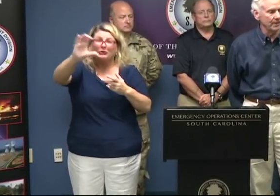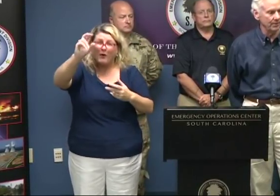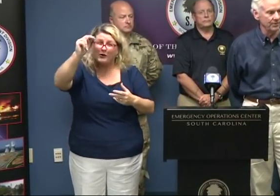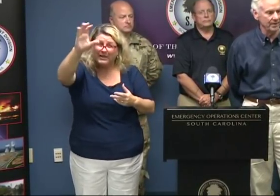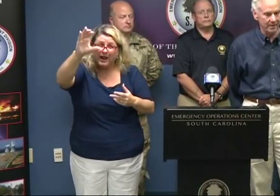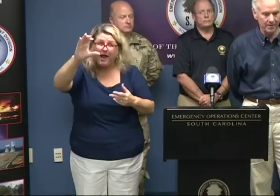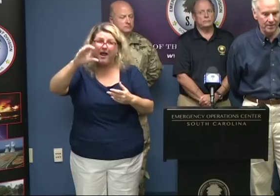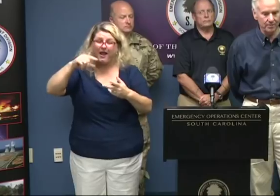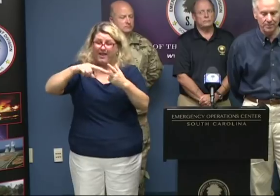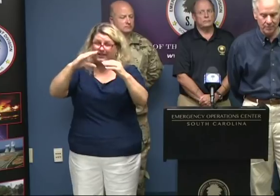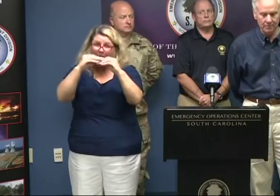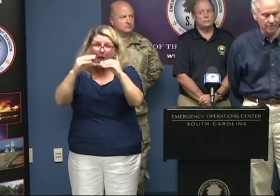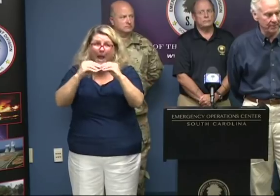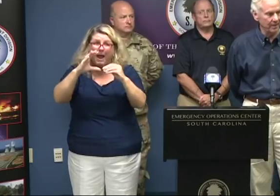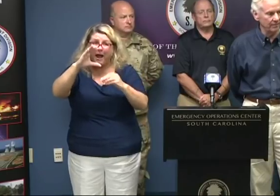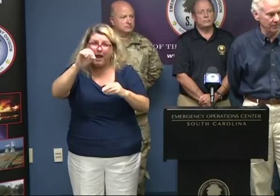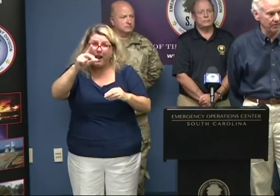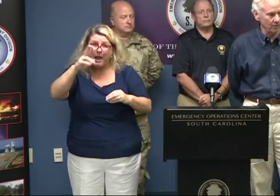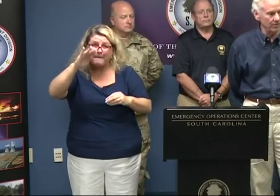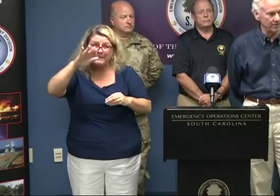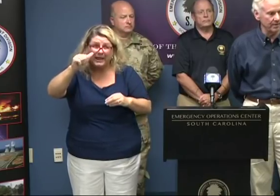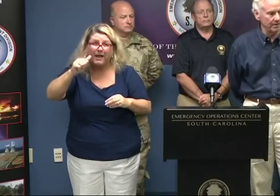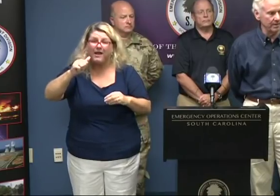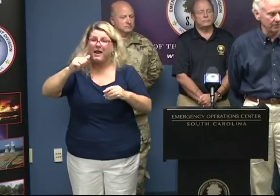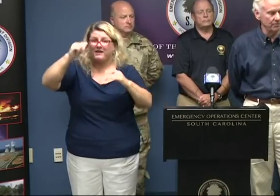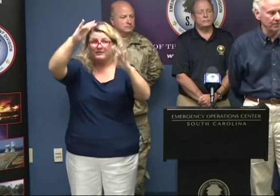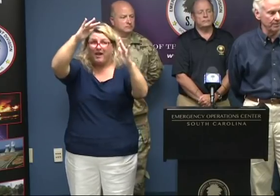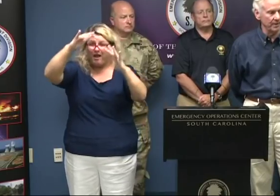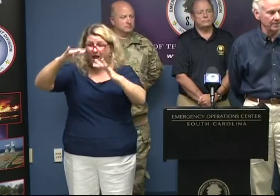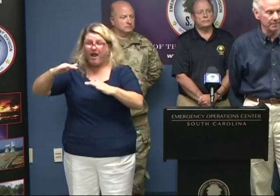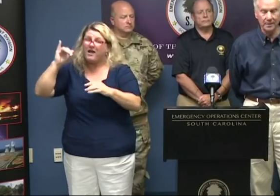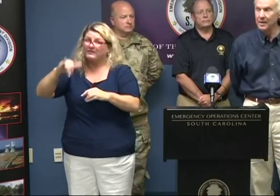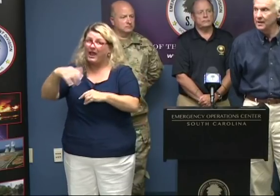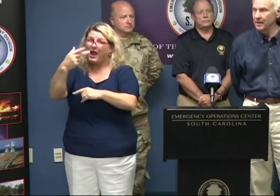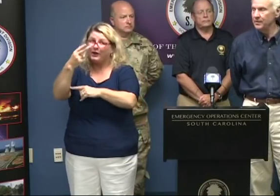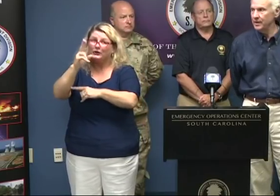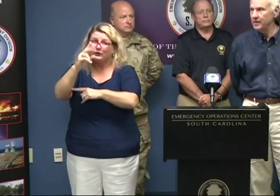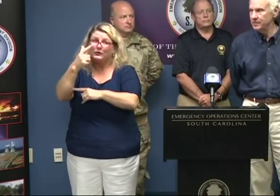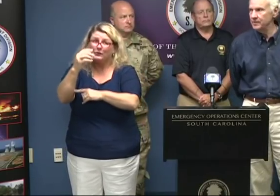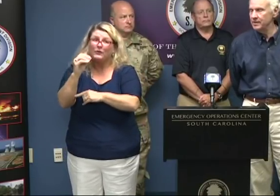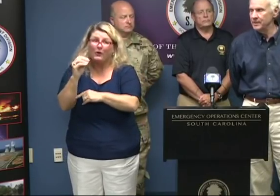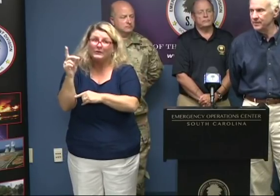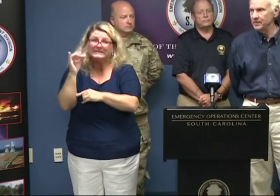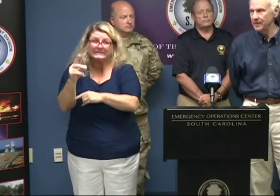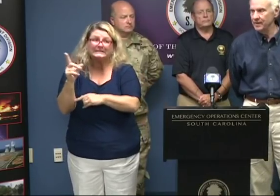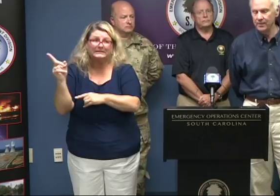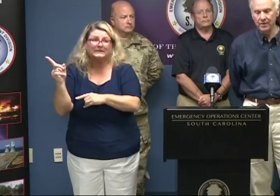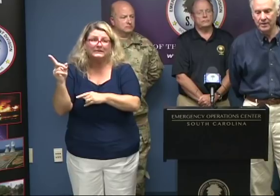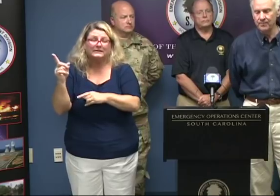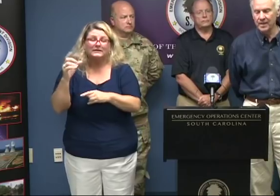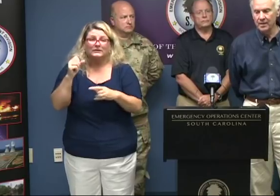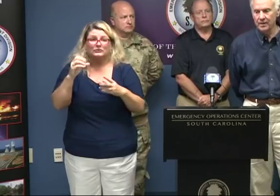So I would say prepare for the worst and hope for the best. But indications, as indicated earlier,